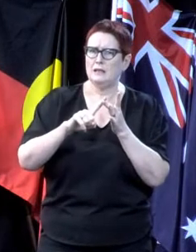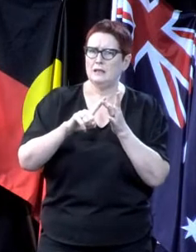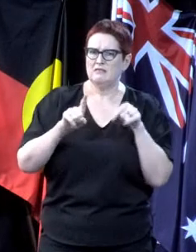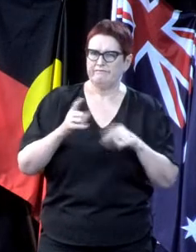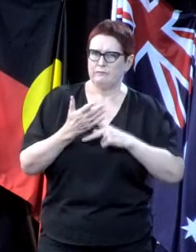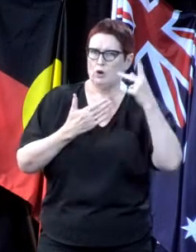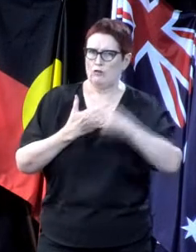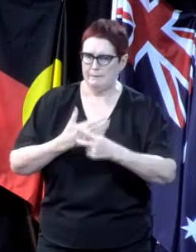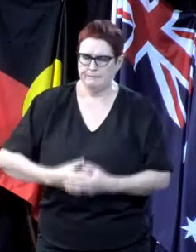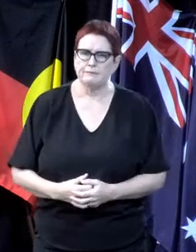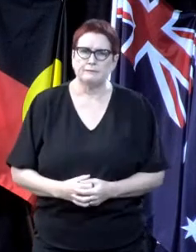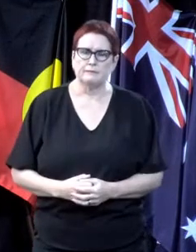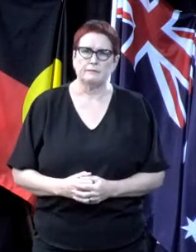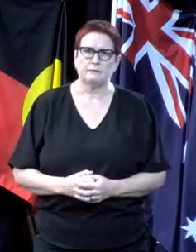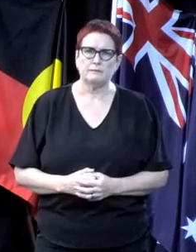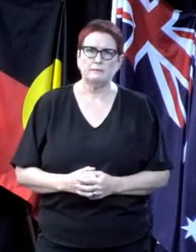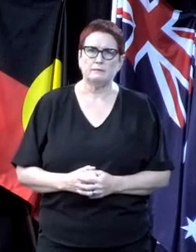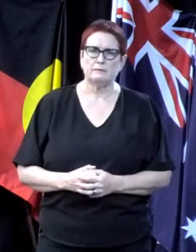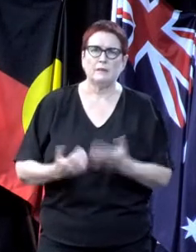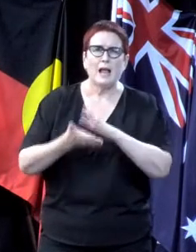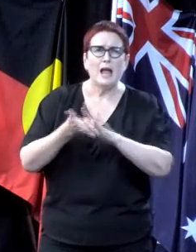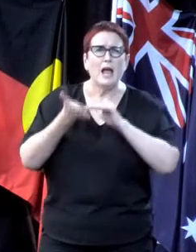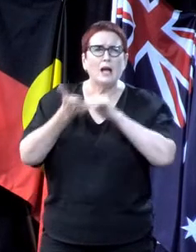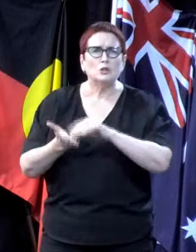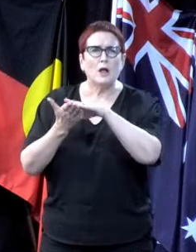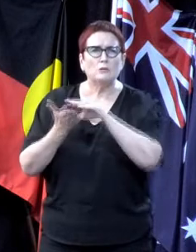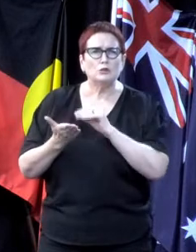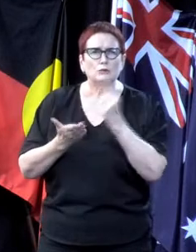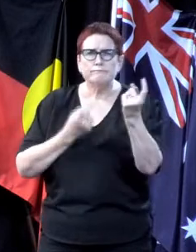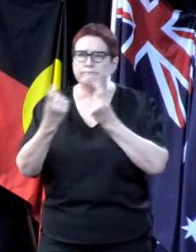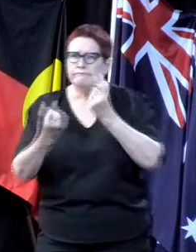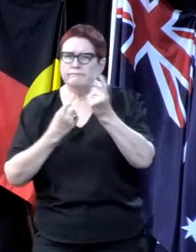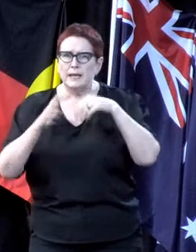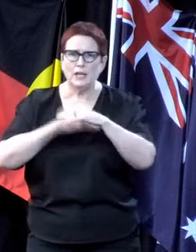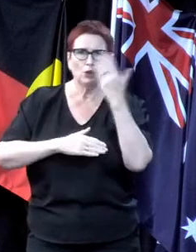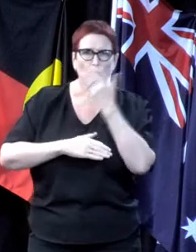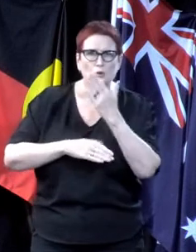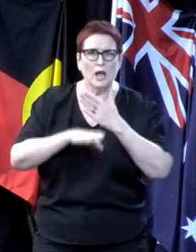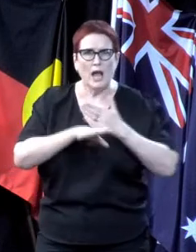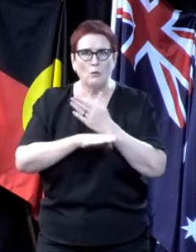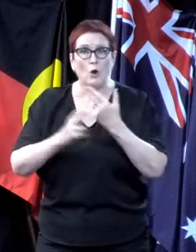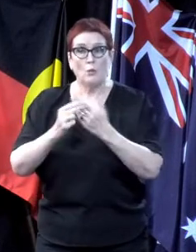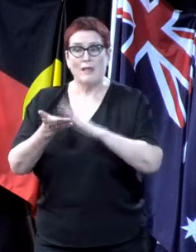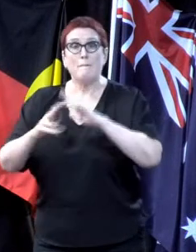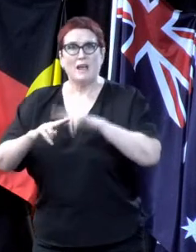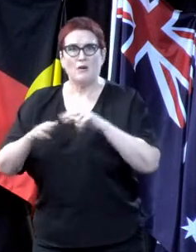And that's looking at and assisting students coming to school and working with parents through the ARTIE program, as well.